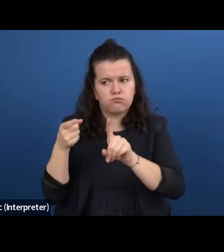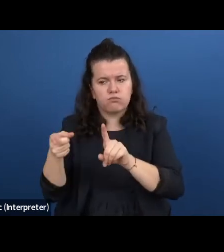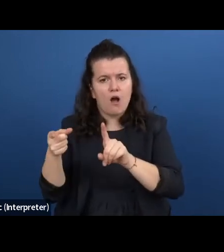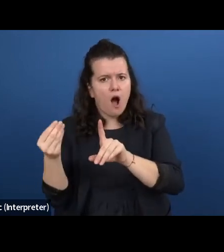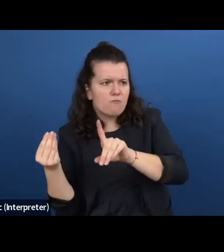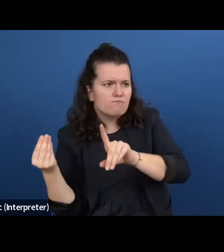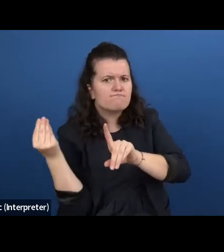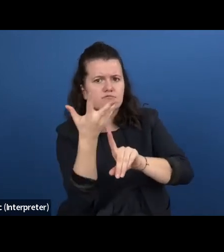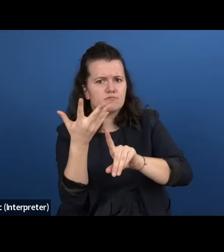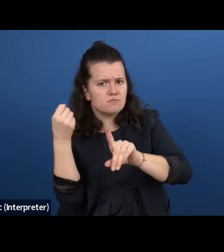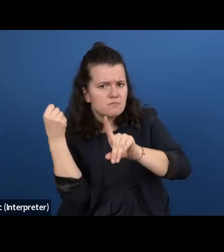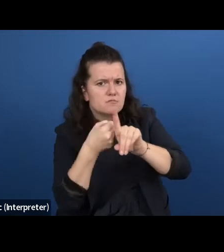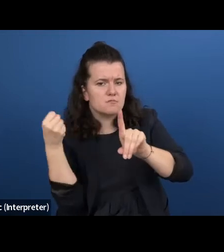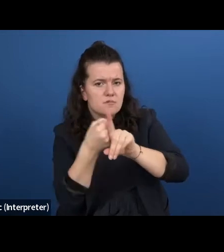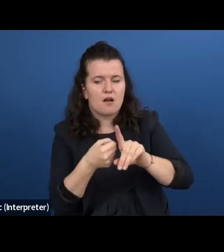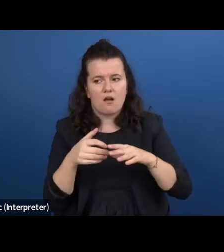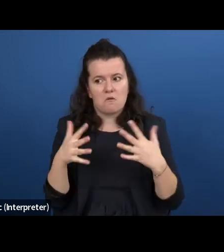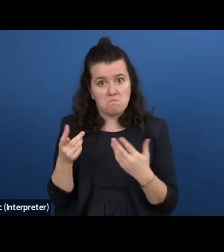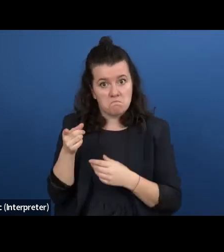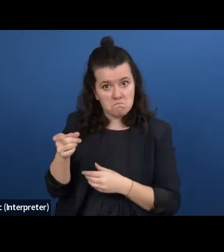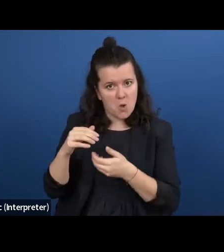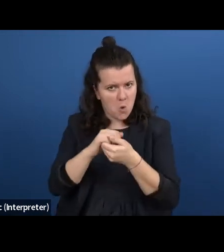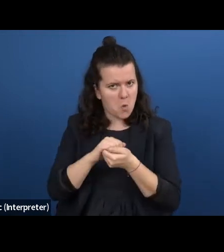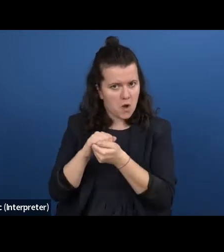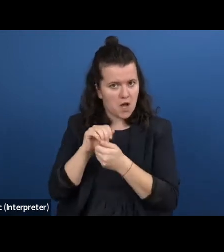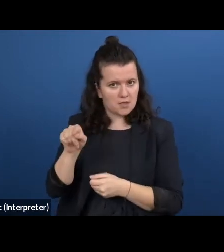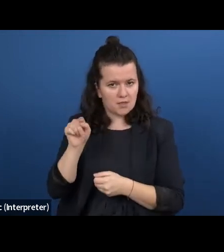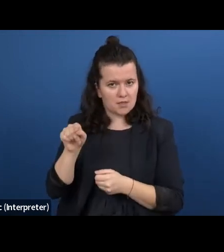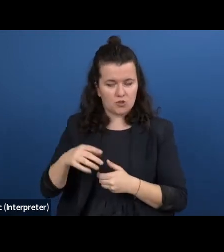and trafficking of women and girls with disabilities.